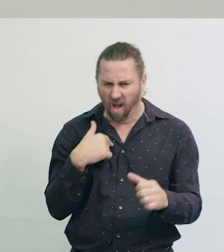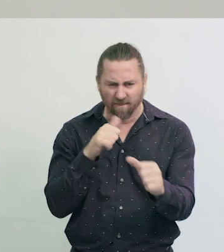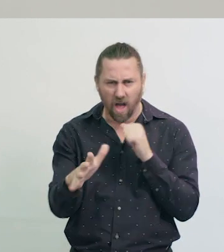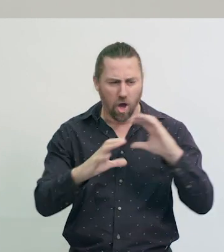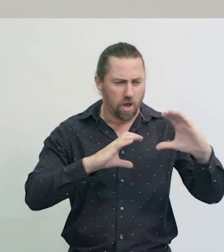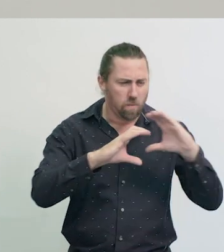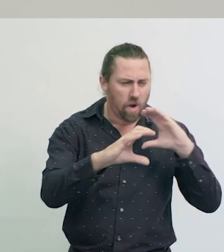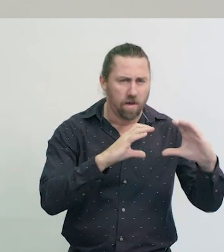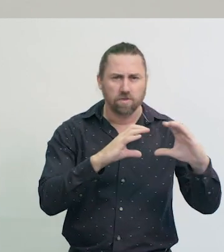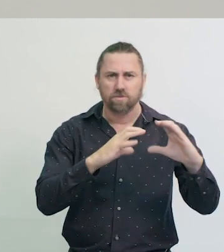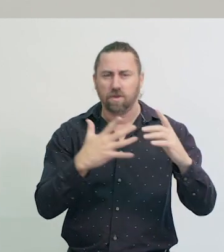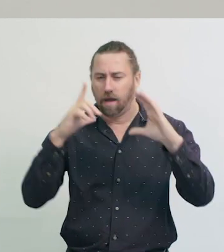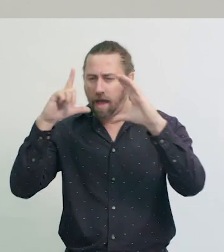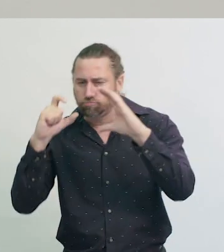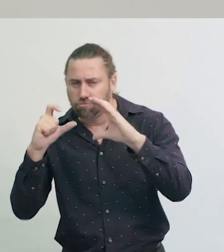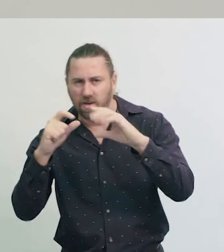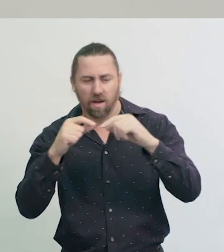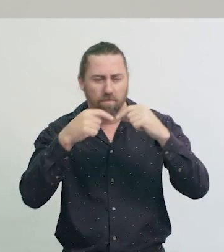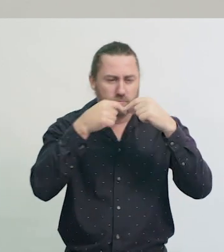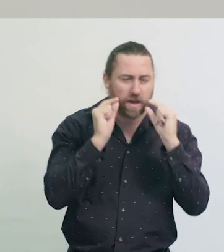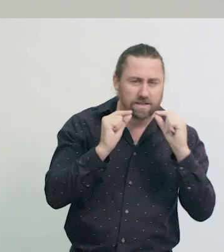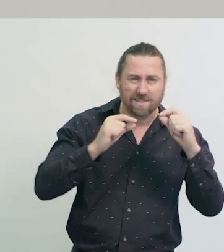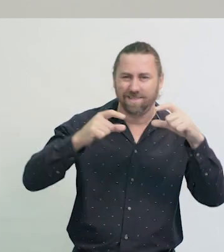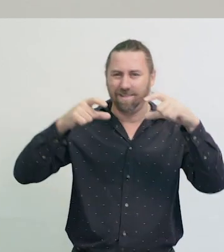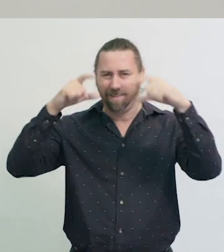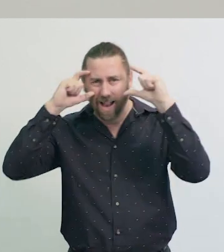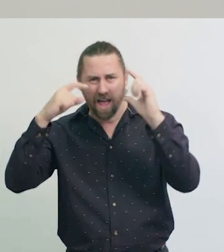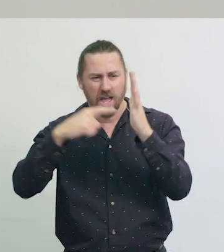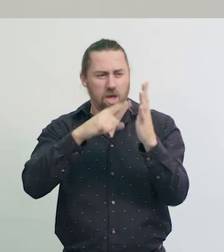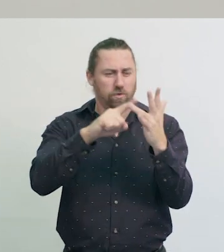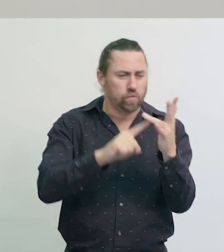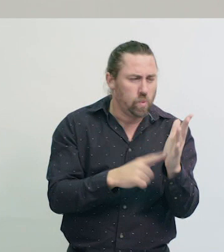cameras, glasses, braces, tools, and medical equipment.